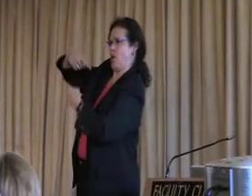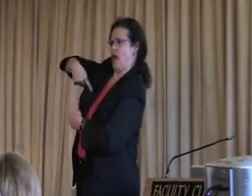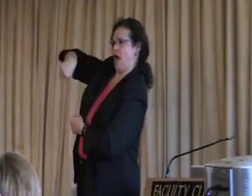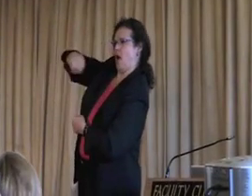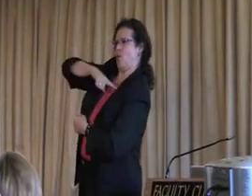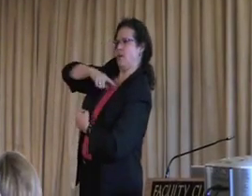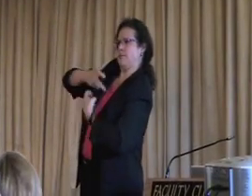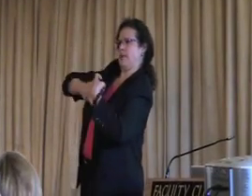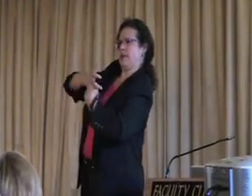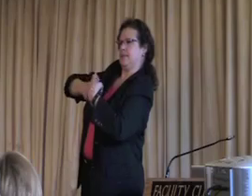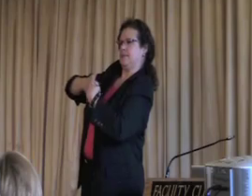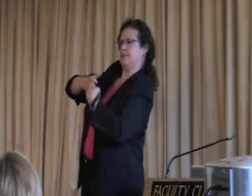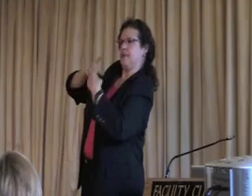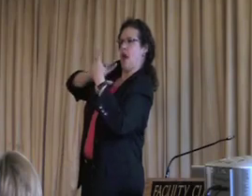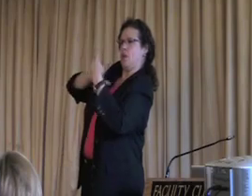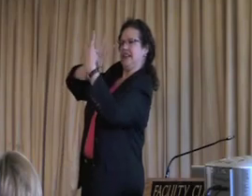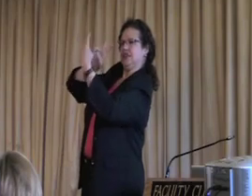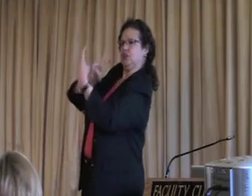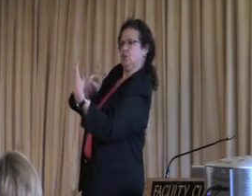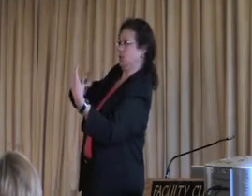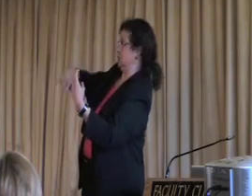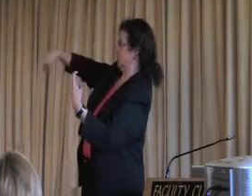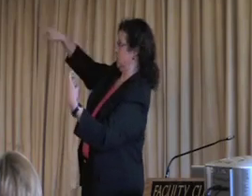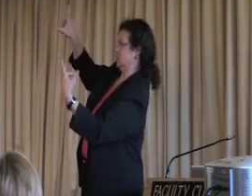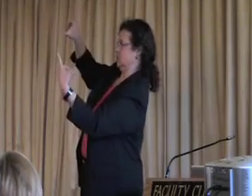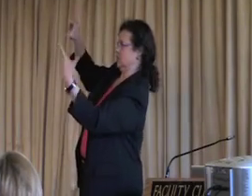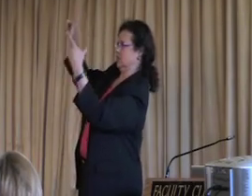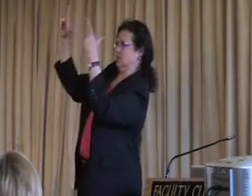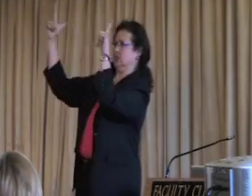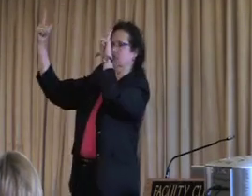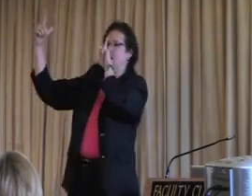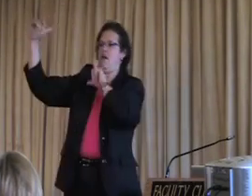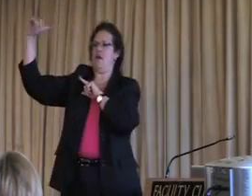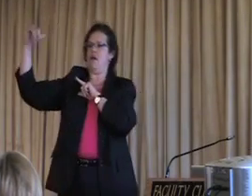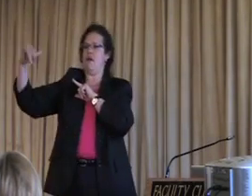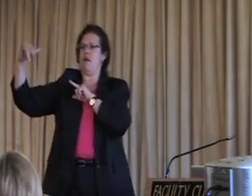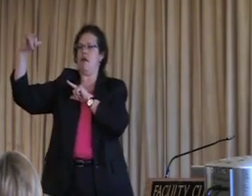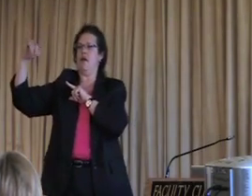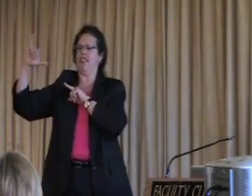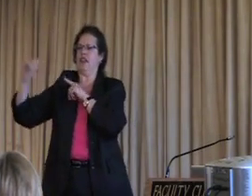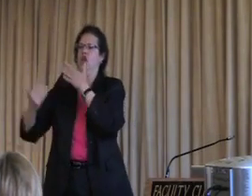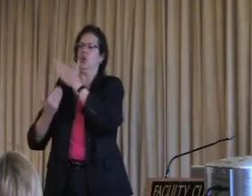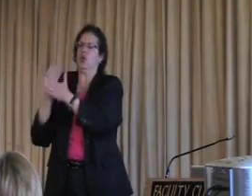has really changed, but what has changed is the paradigm shift of the understanding of